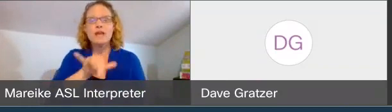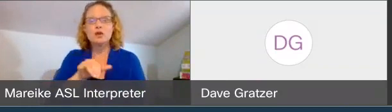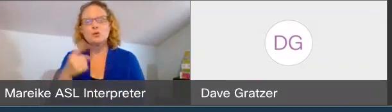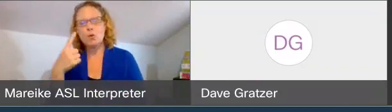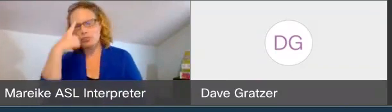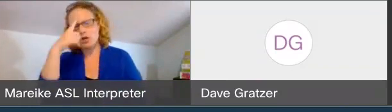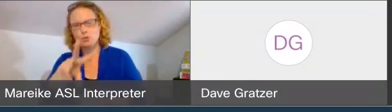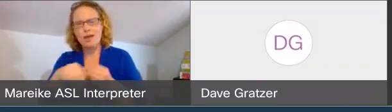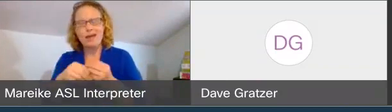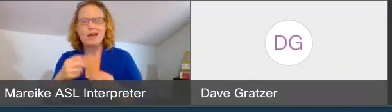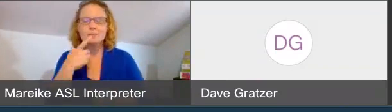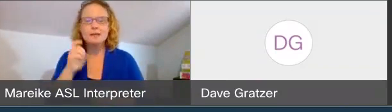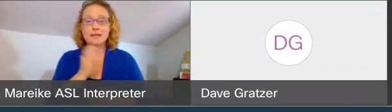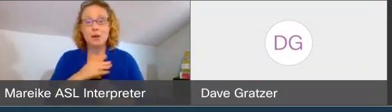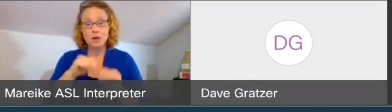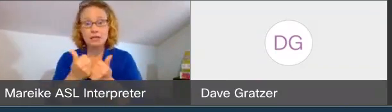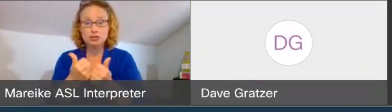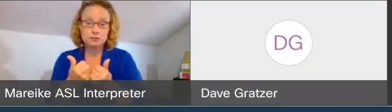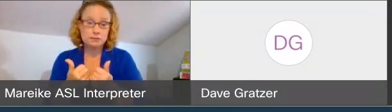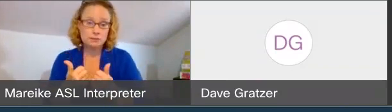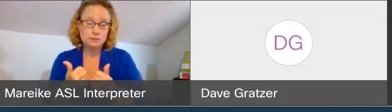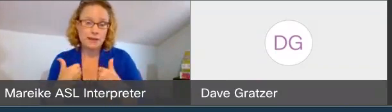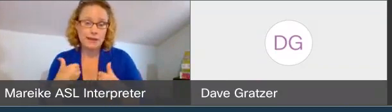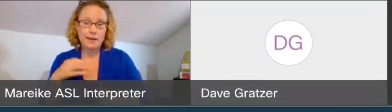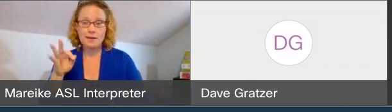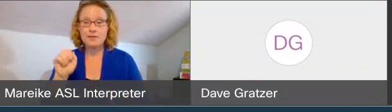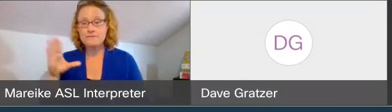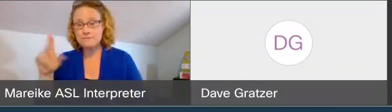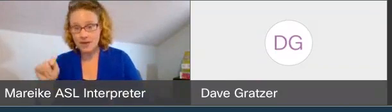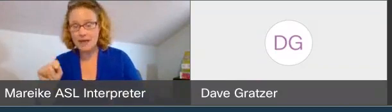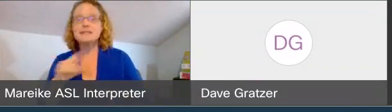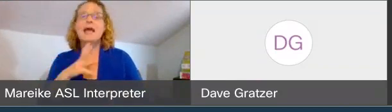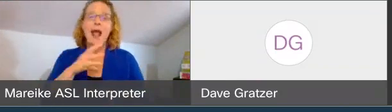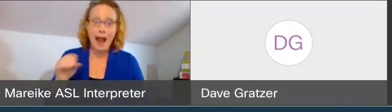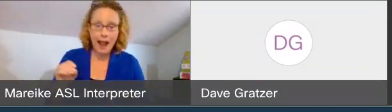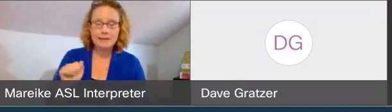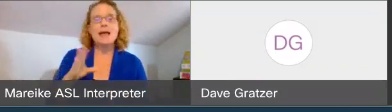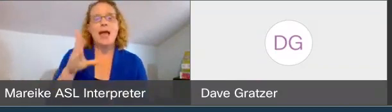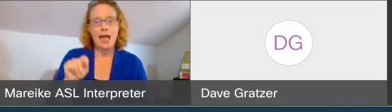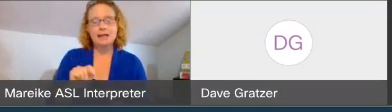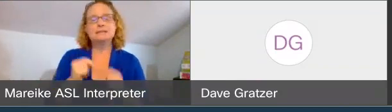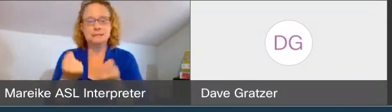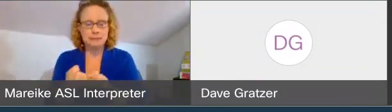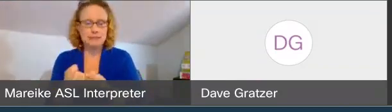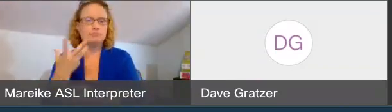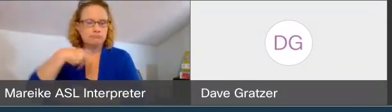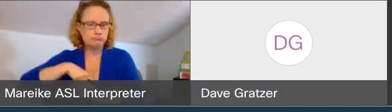given that our agency has FACT teams and regular ACT teams. So we don't have any